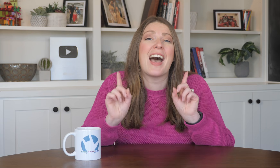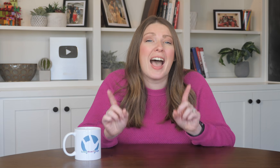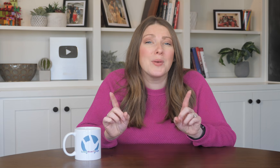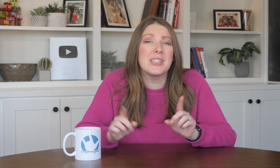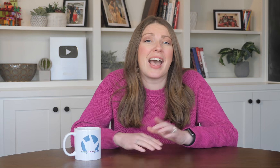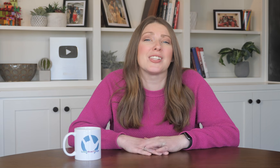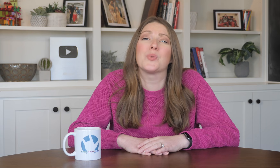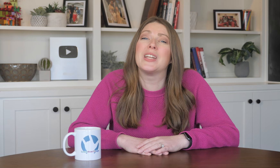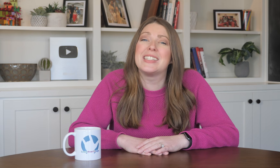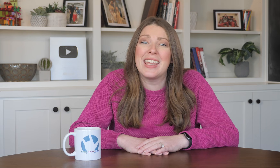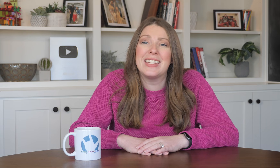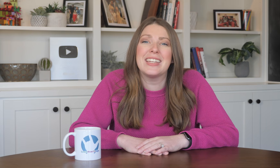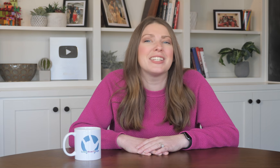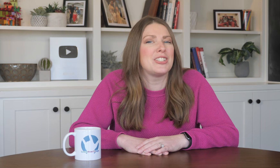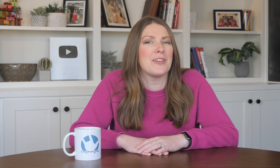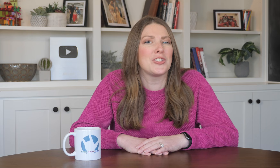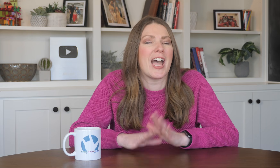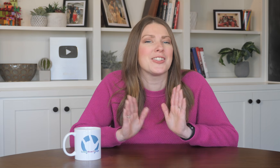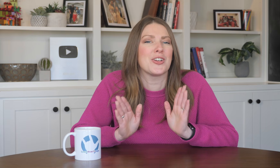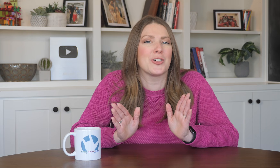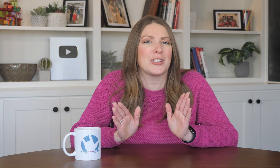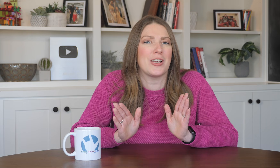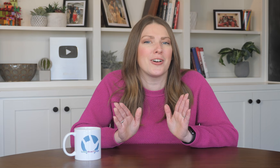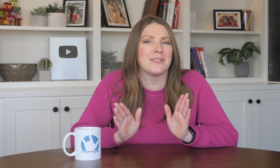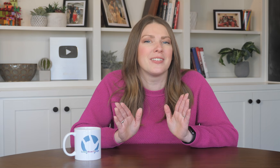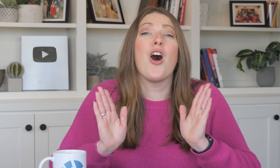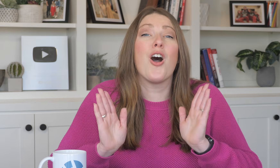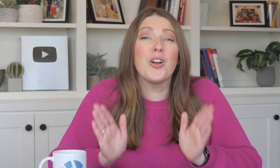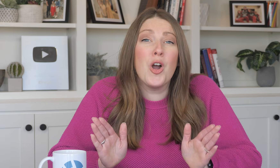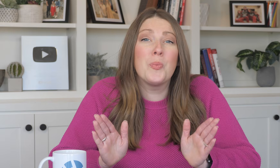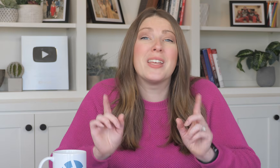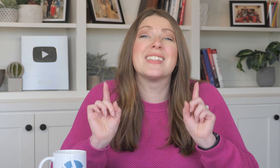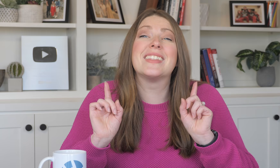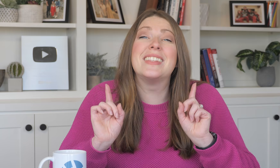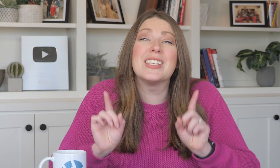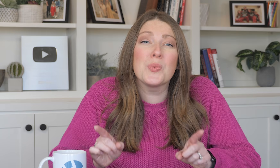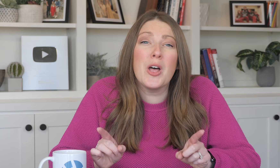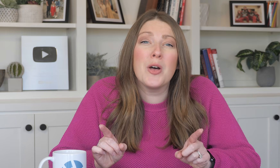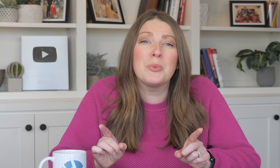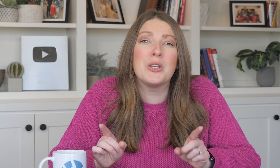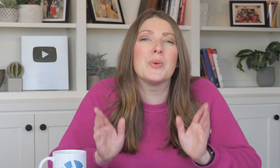I was asked when attending deaf chats early on. Our hope is this will help you